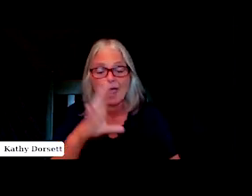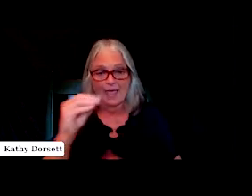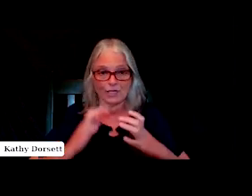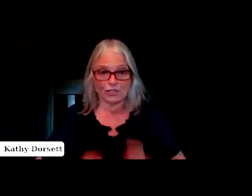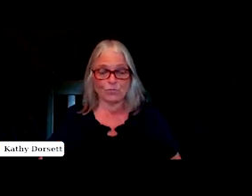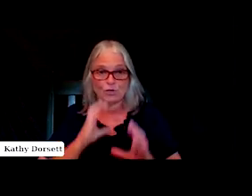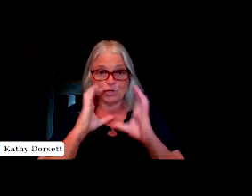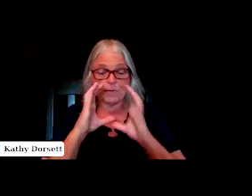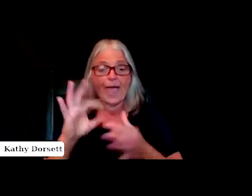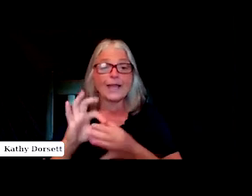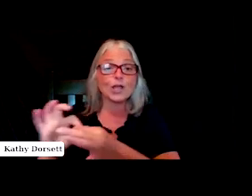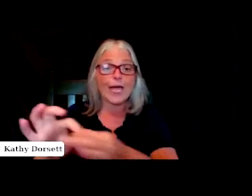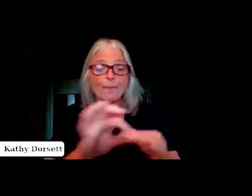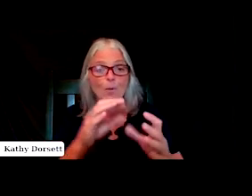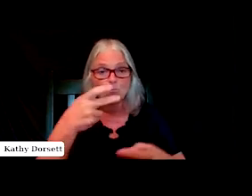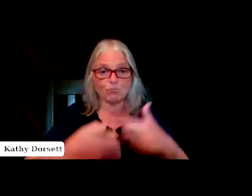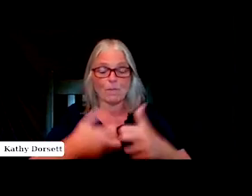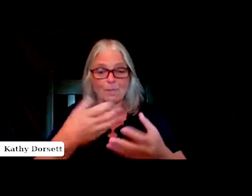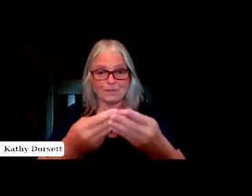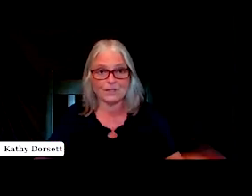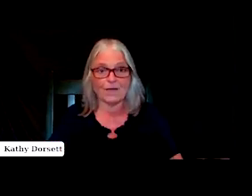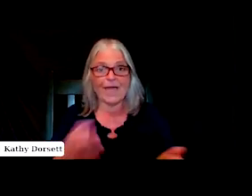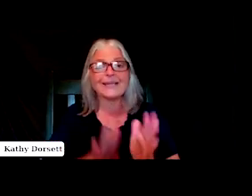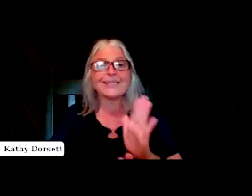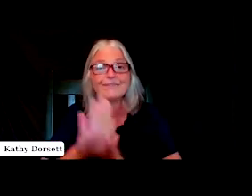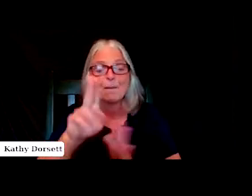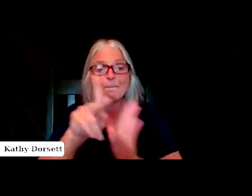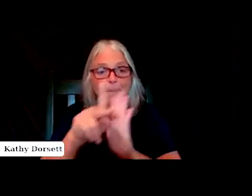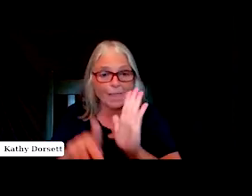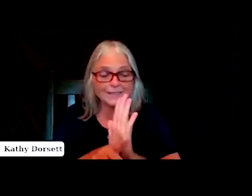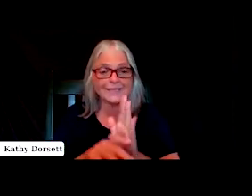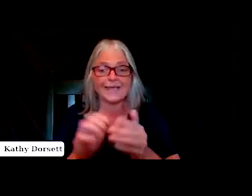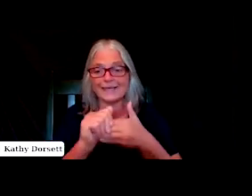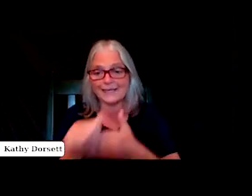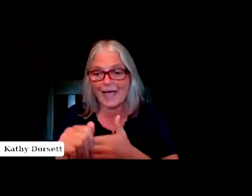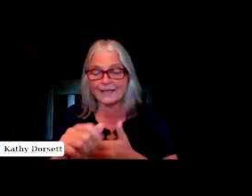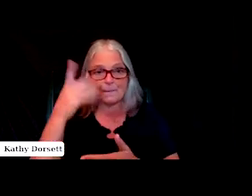And collaborative problem solving and then develop policy guidance. Informed by the findings.